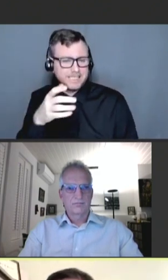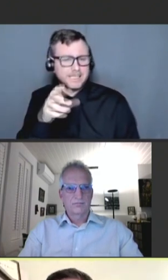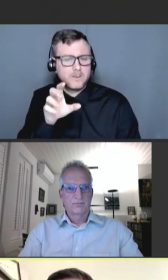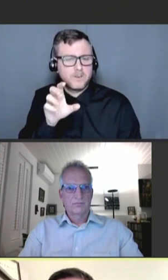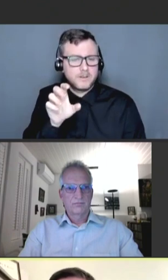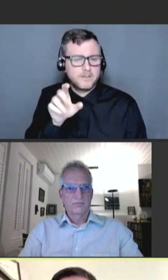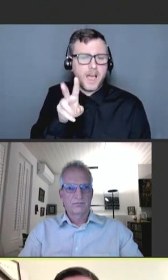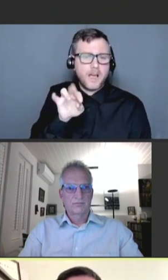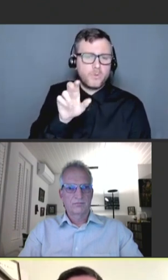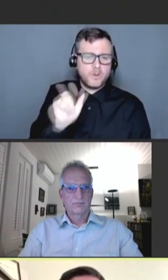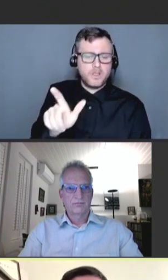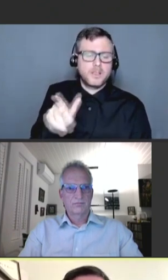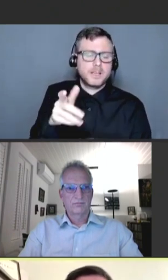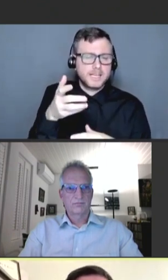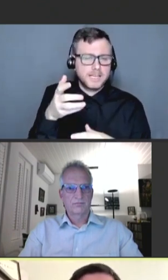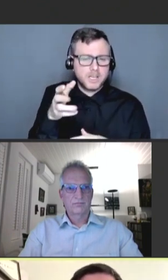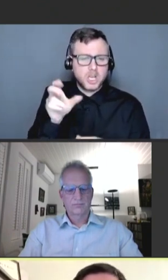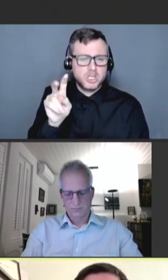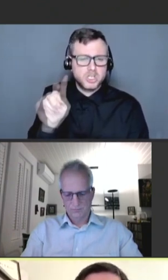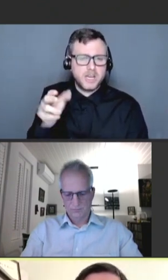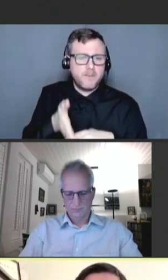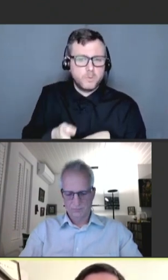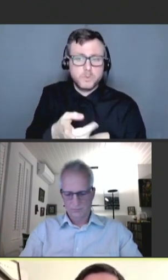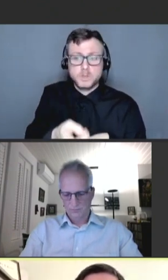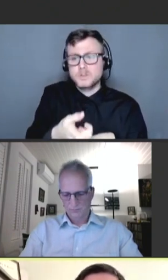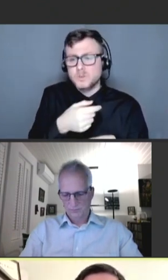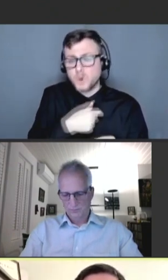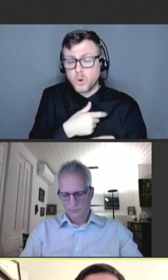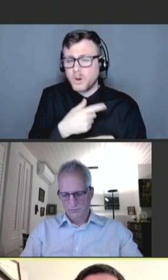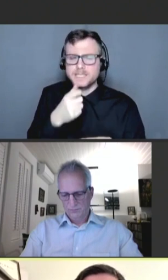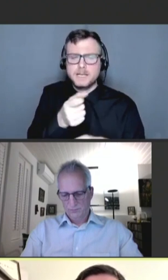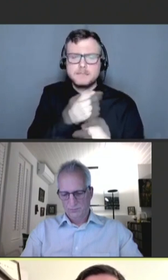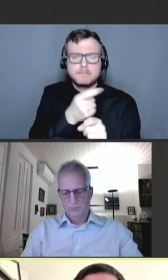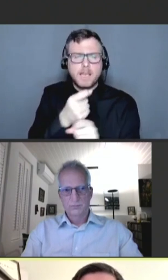they don't come every year, but I think, you know, there is a silver lining here in that, you know,